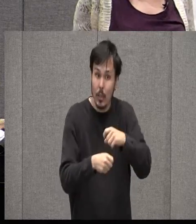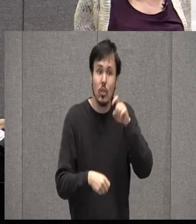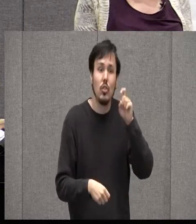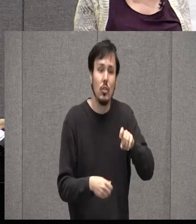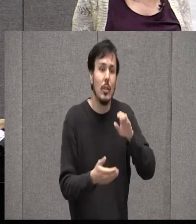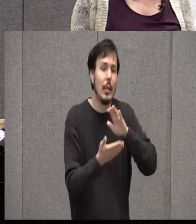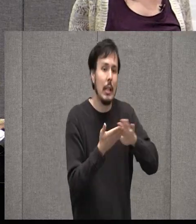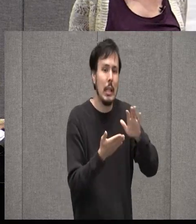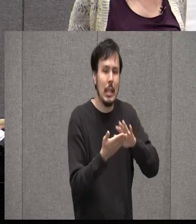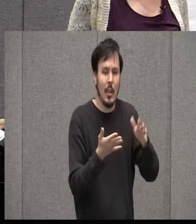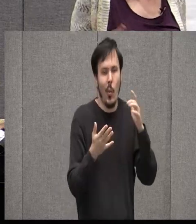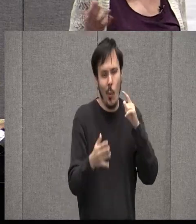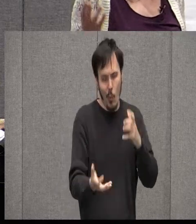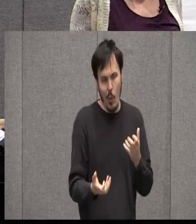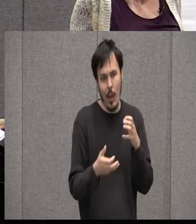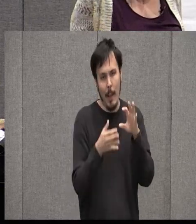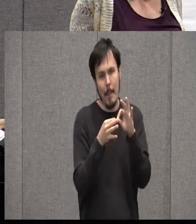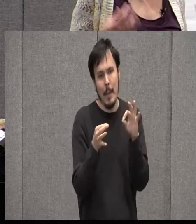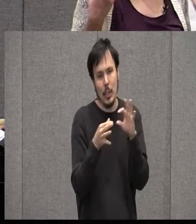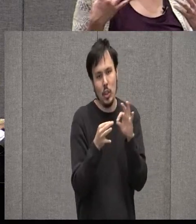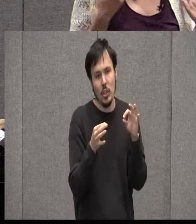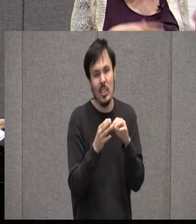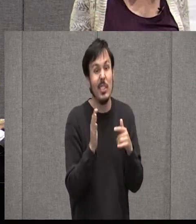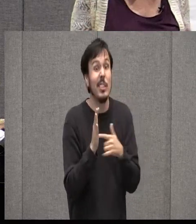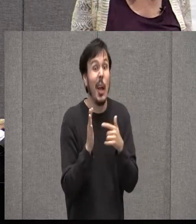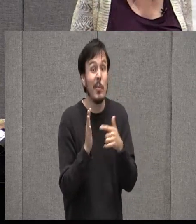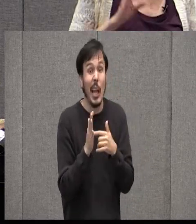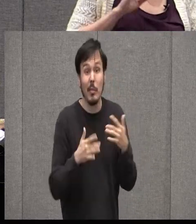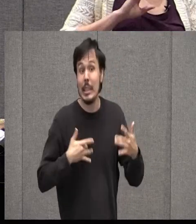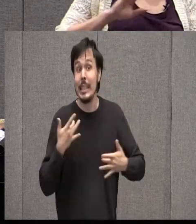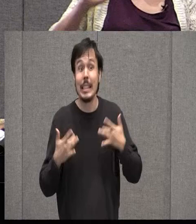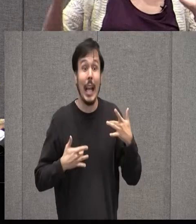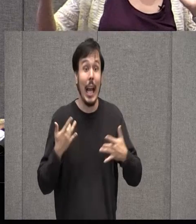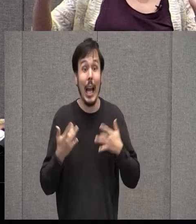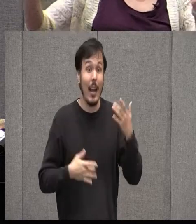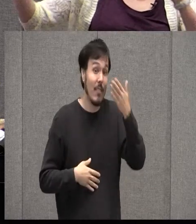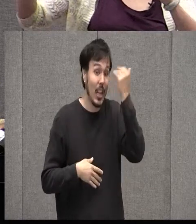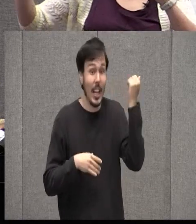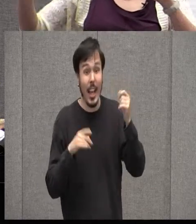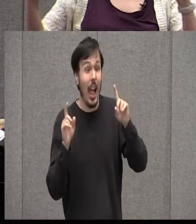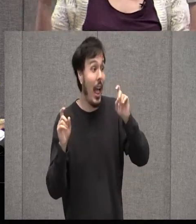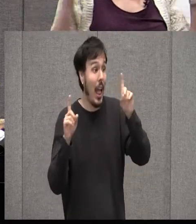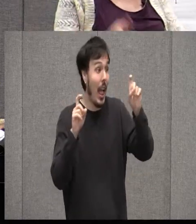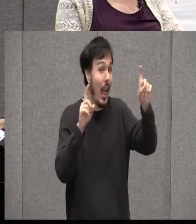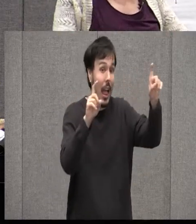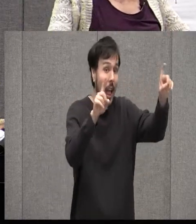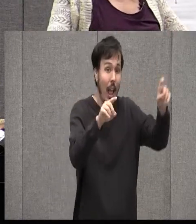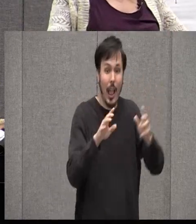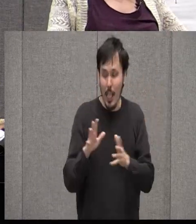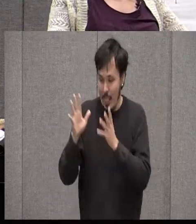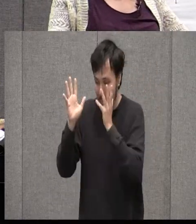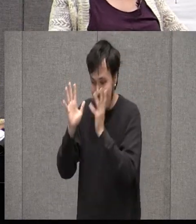to point that out because sometimes we forget and we get excited and we walk away to go blow bubbles and then we leave everything behind